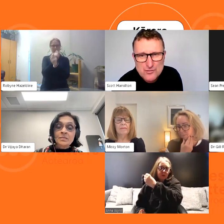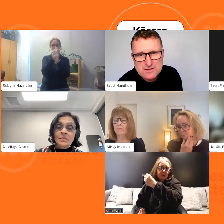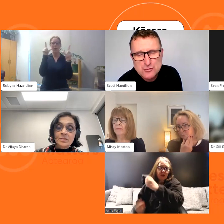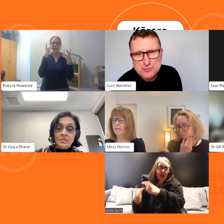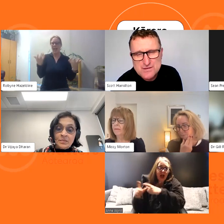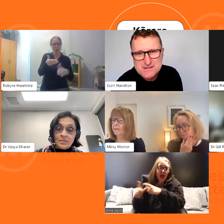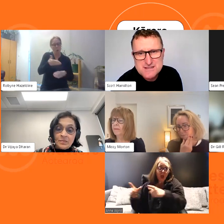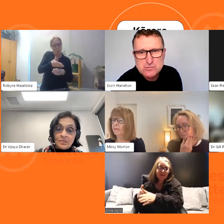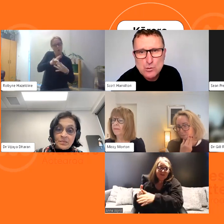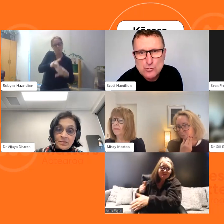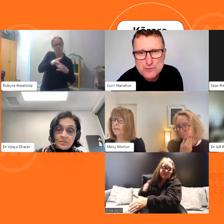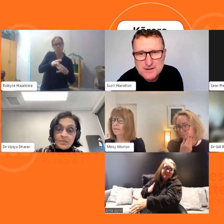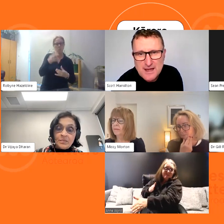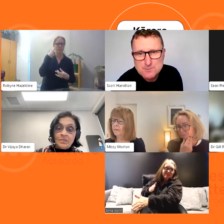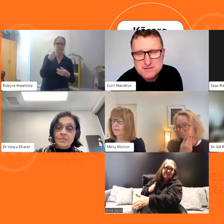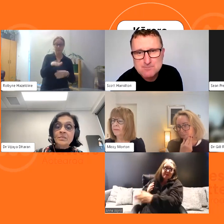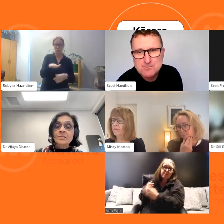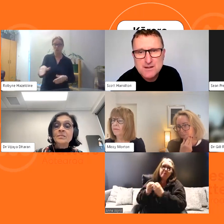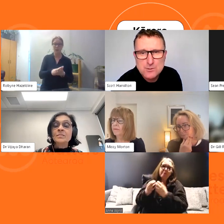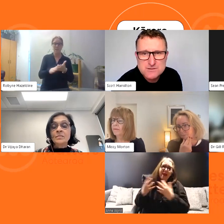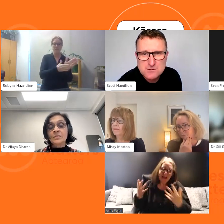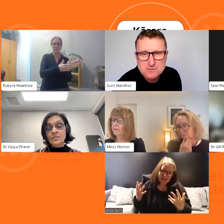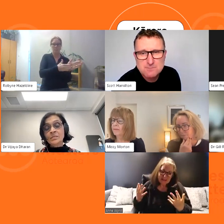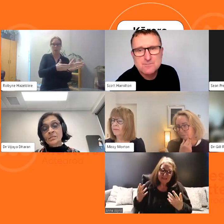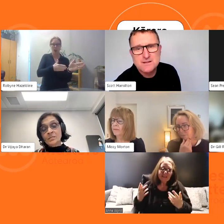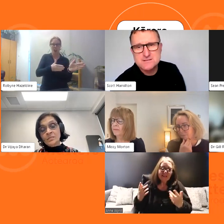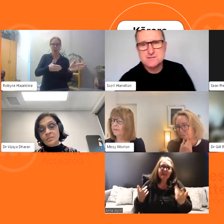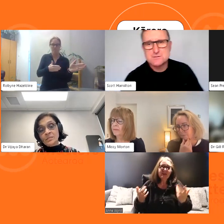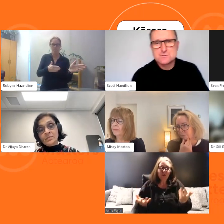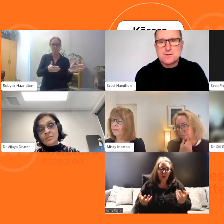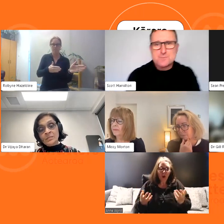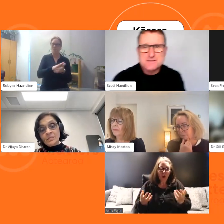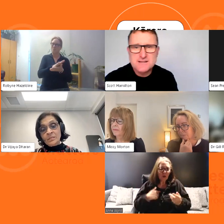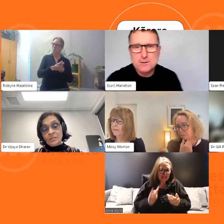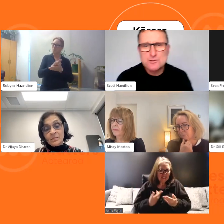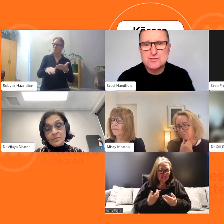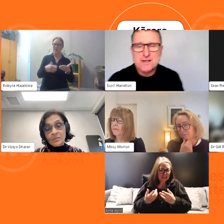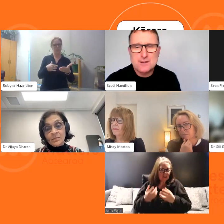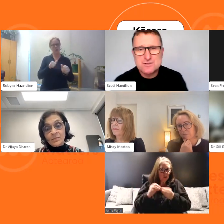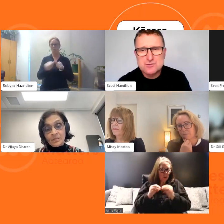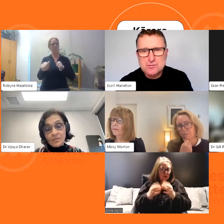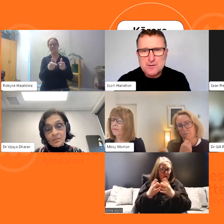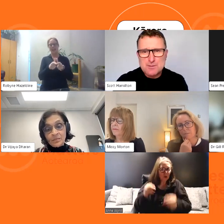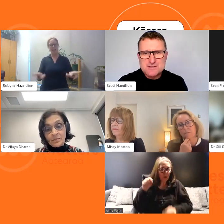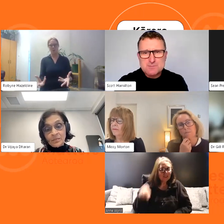those Deaf children so they tend to fall through the gaps. It also leads to not the best language acquisition for them because they've